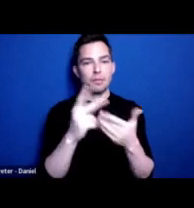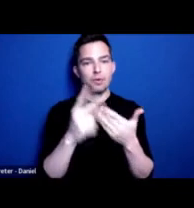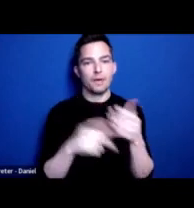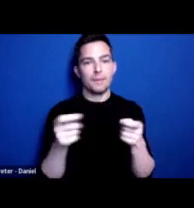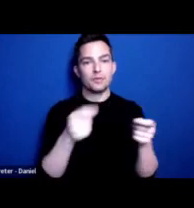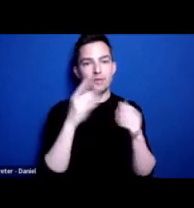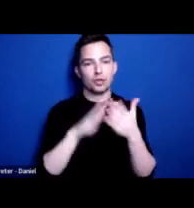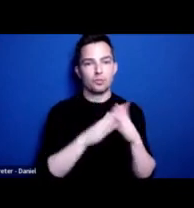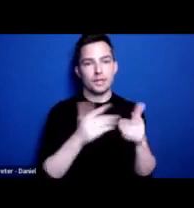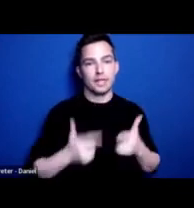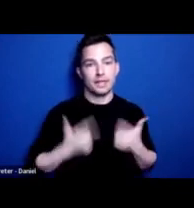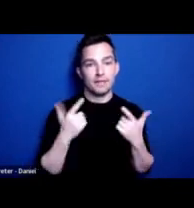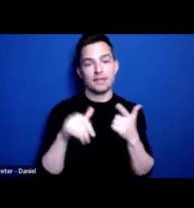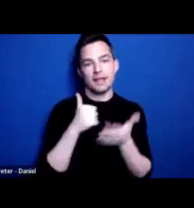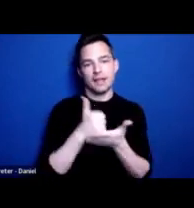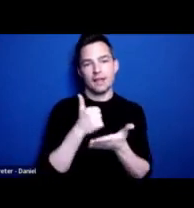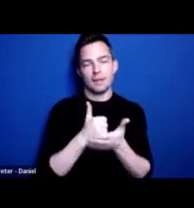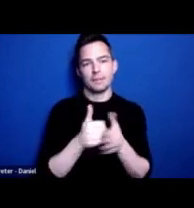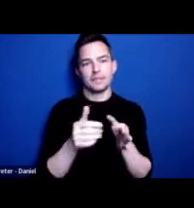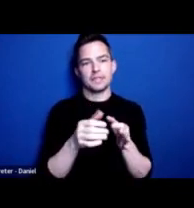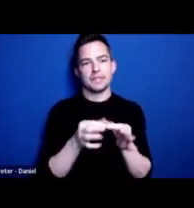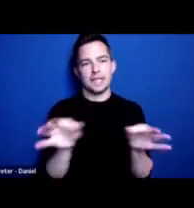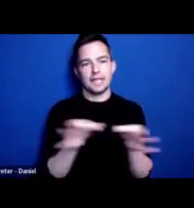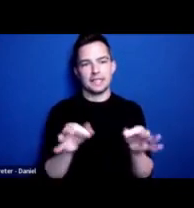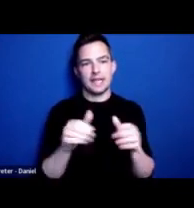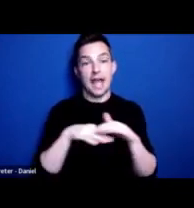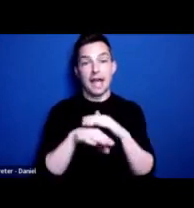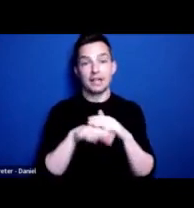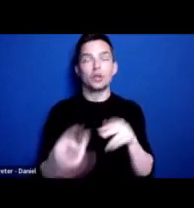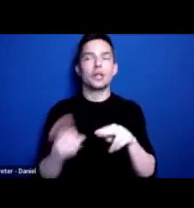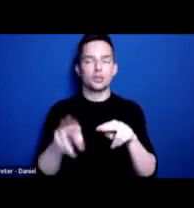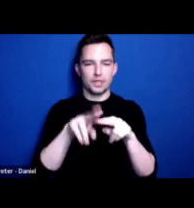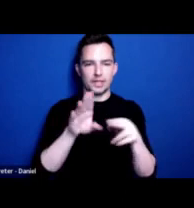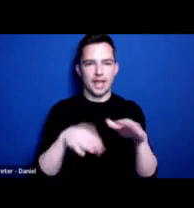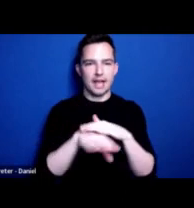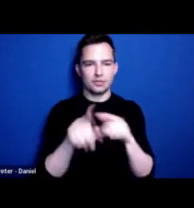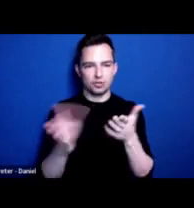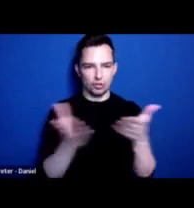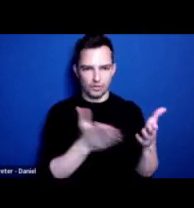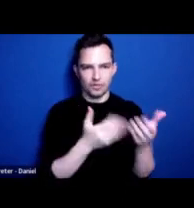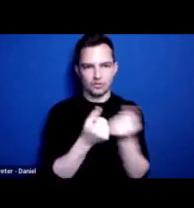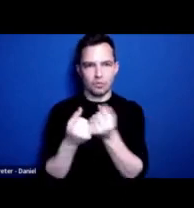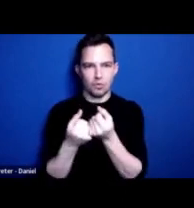Living. It helps states access to increase access to services and support for individuals with